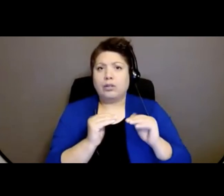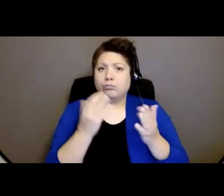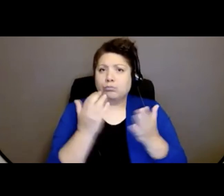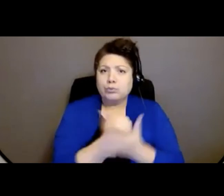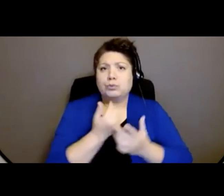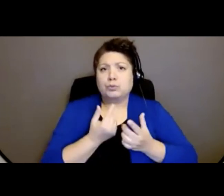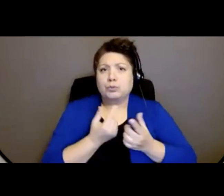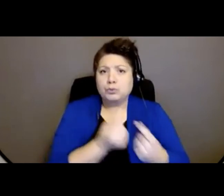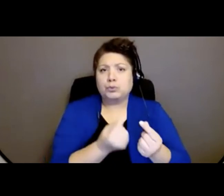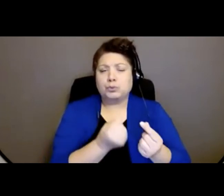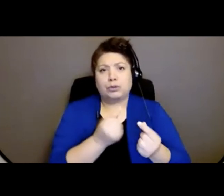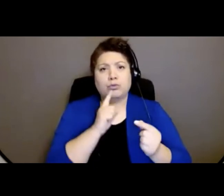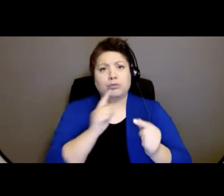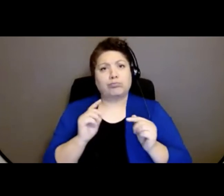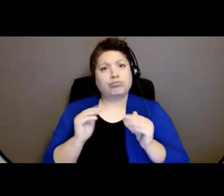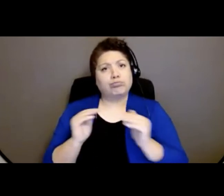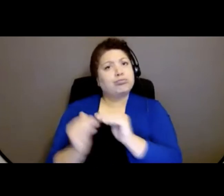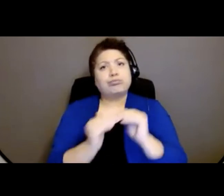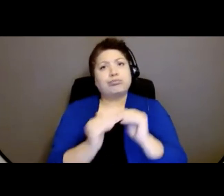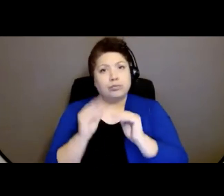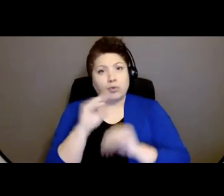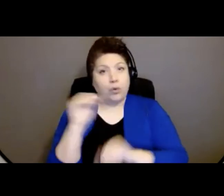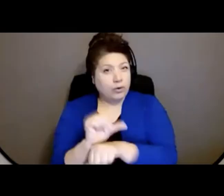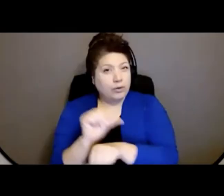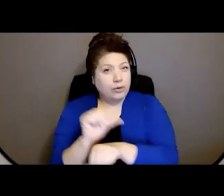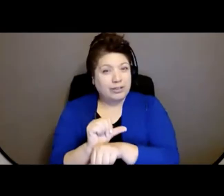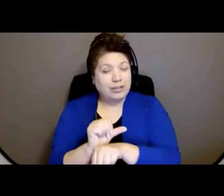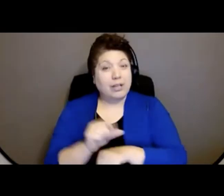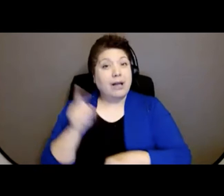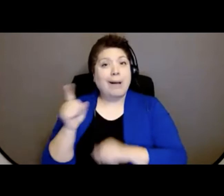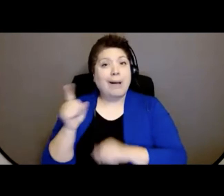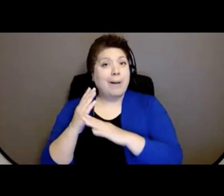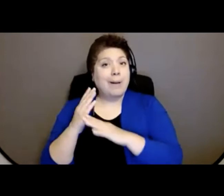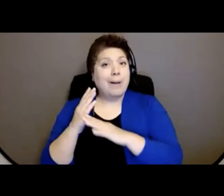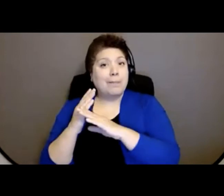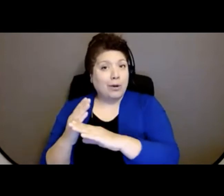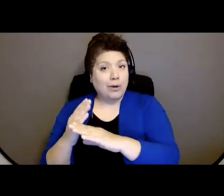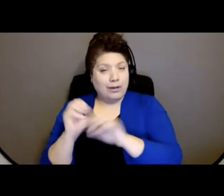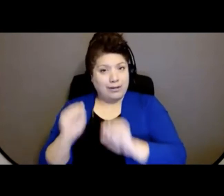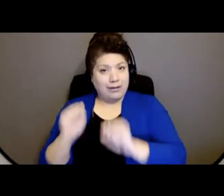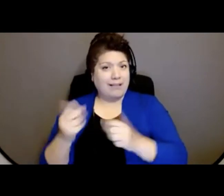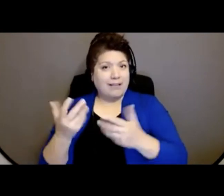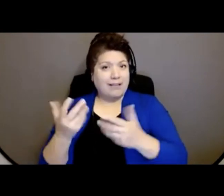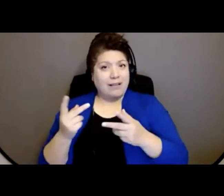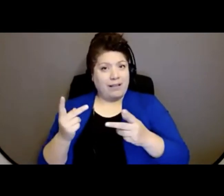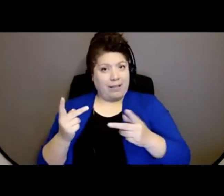BARRIERS AT WORK COULD INCLUDE PHYSICAL BARRIERS LIKE INACCESSIBLE BUILDINGS,